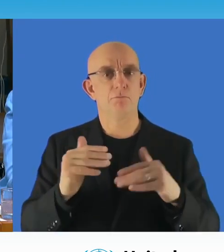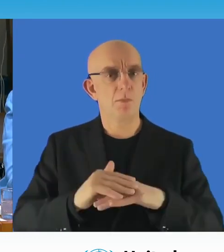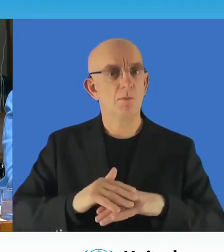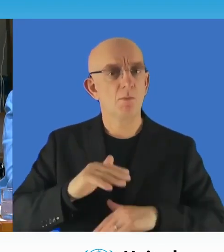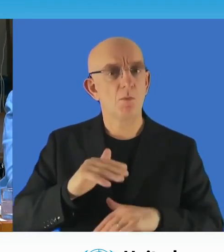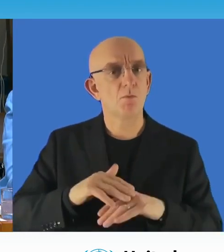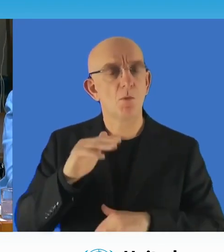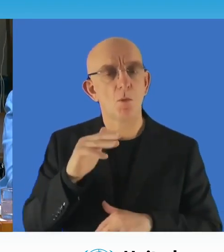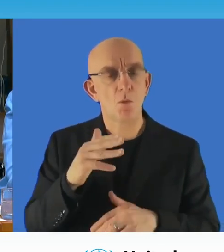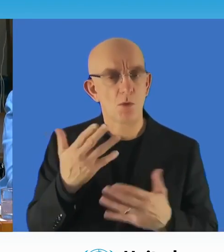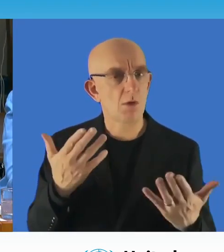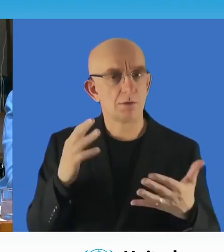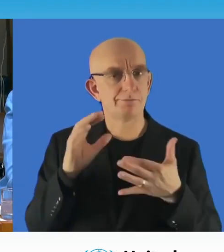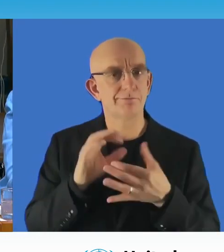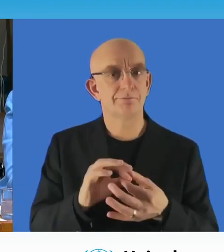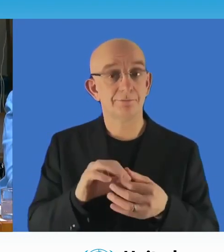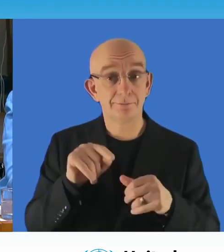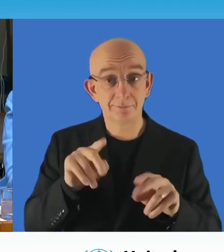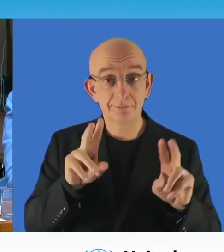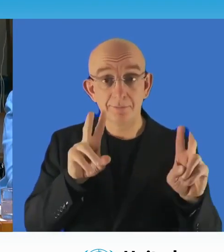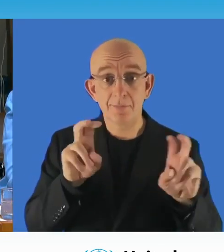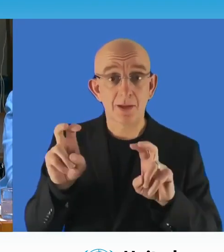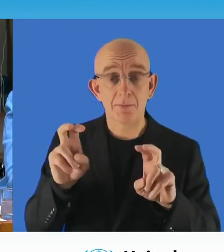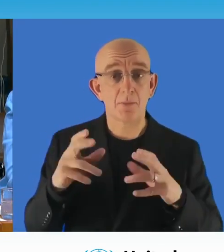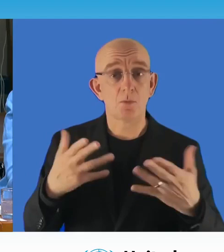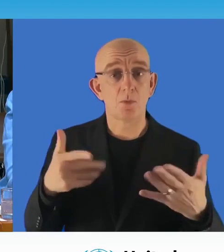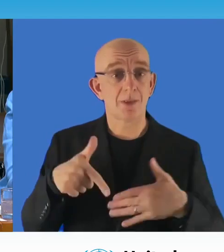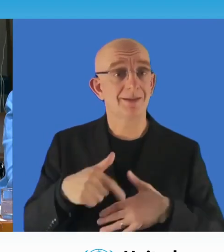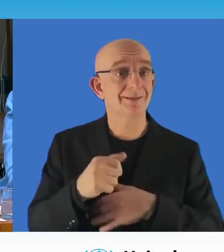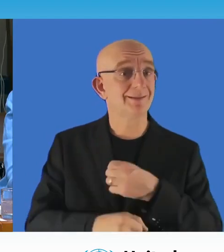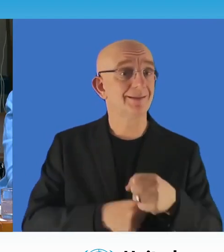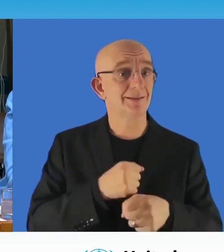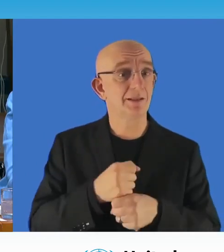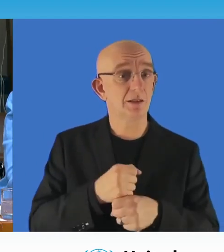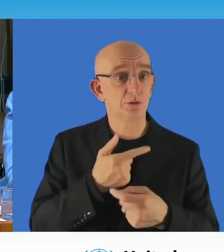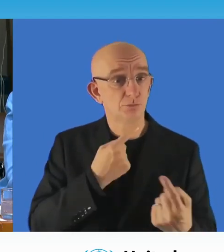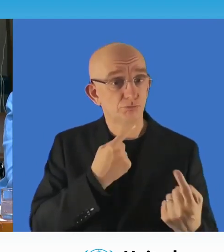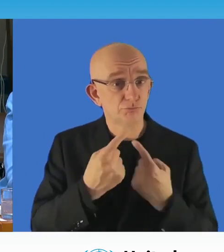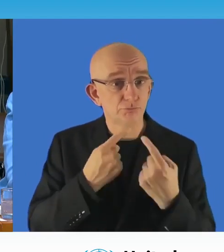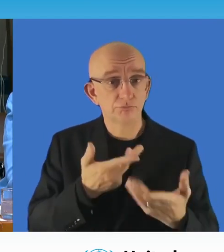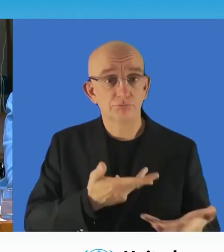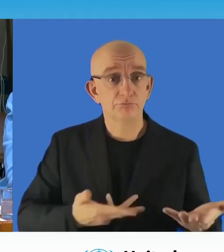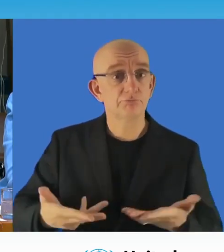lie at the core of the summit of the future I would like to highlight a few recommendations in